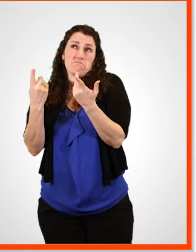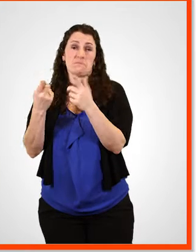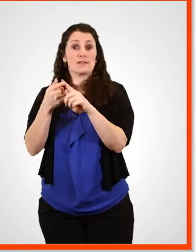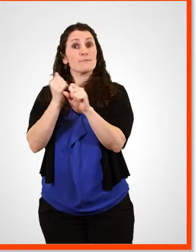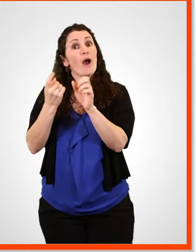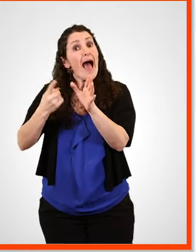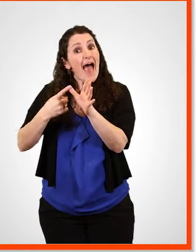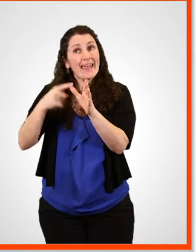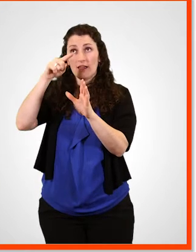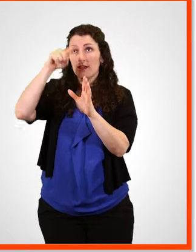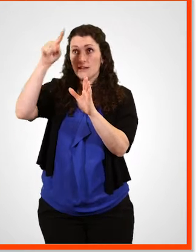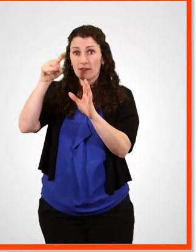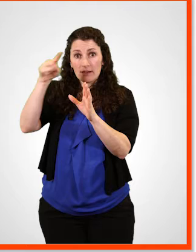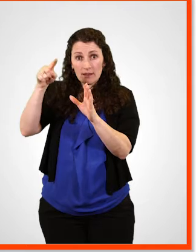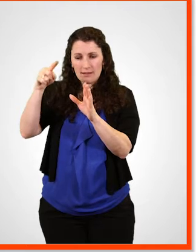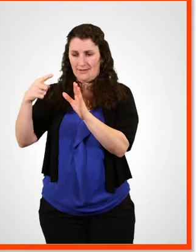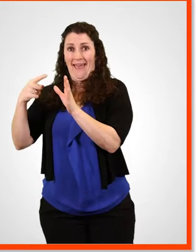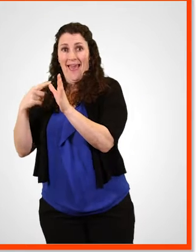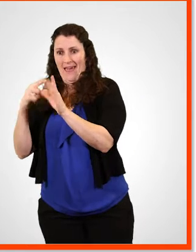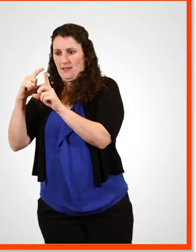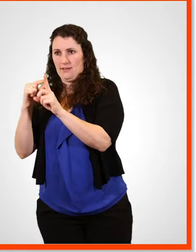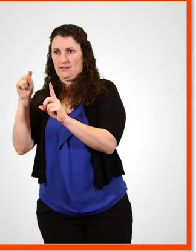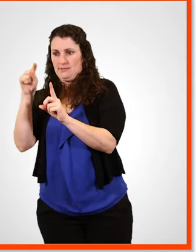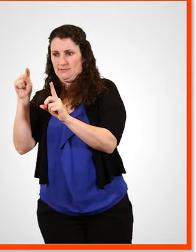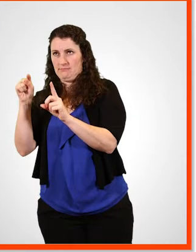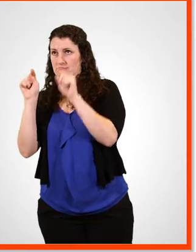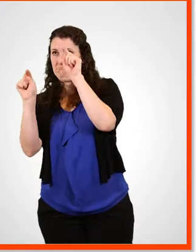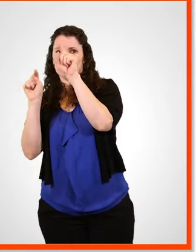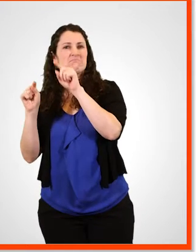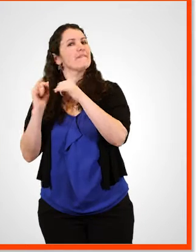versus the lower case letter A, they look distinctly different,